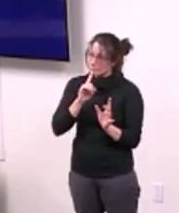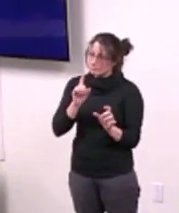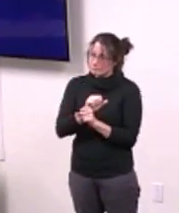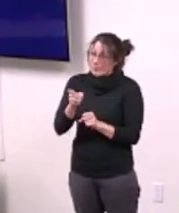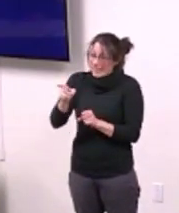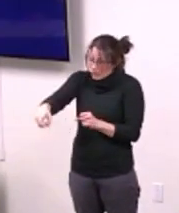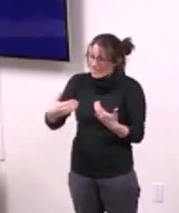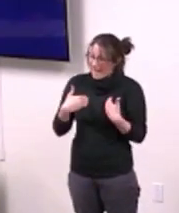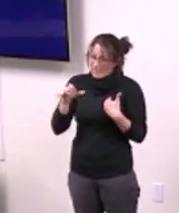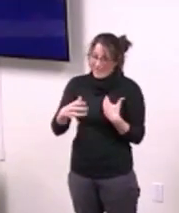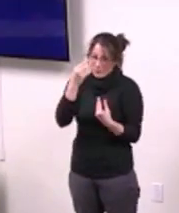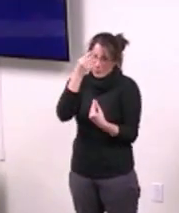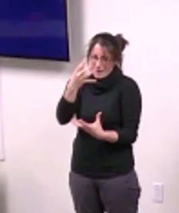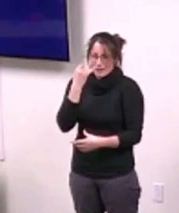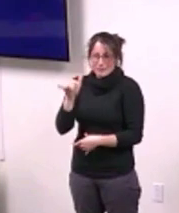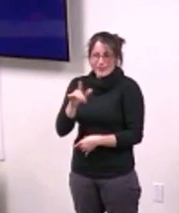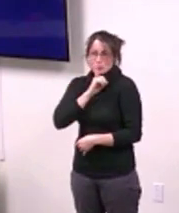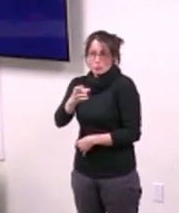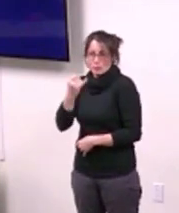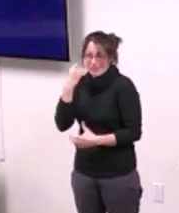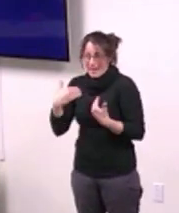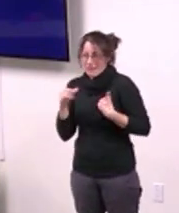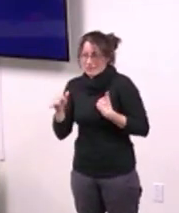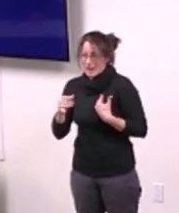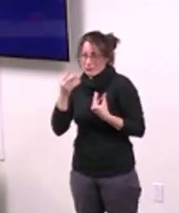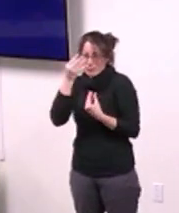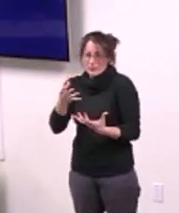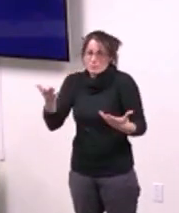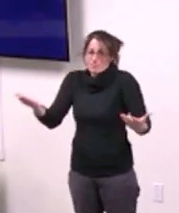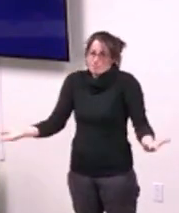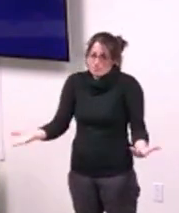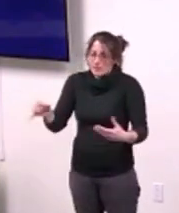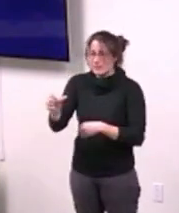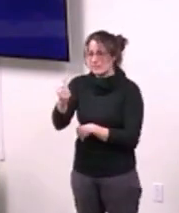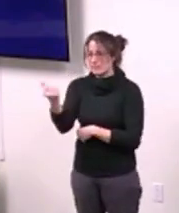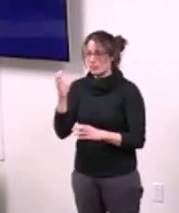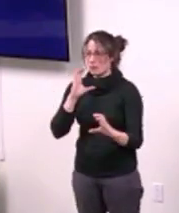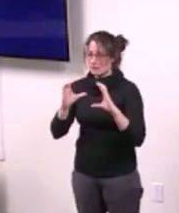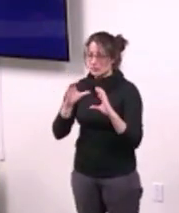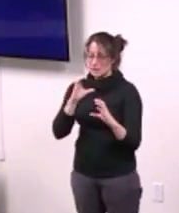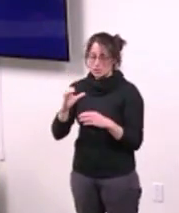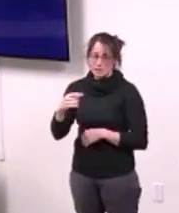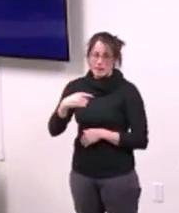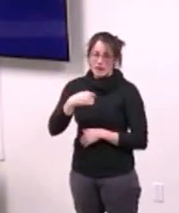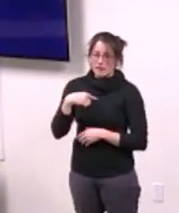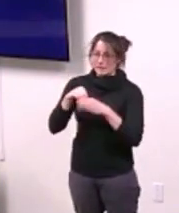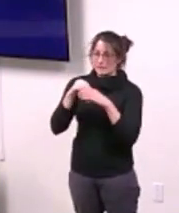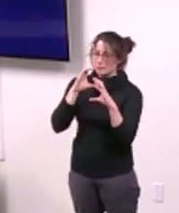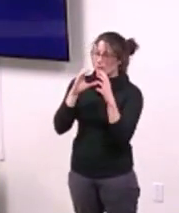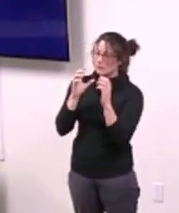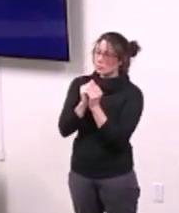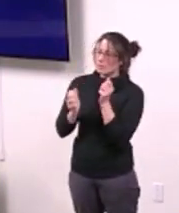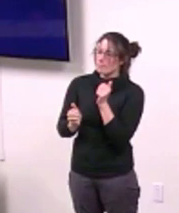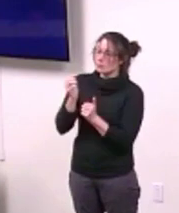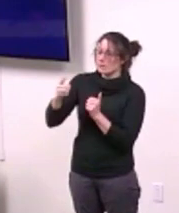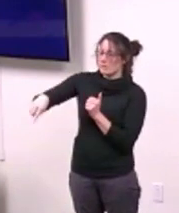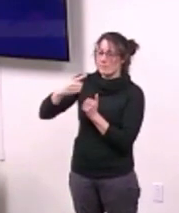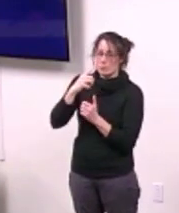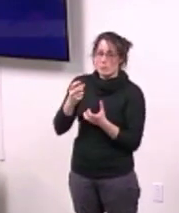Whether or not they have it is a whole other conversation. I've been in communication with most of them for years and years.